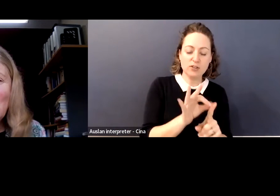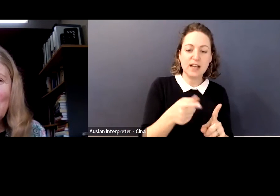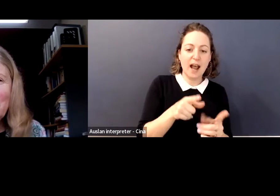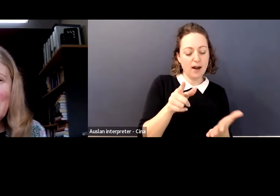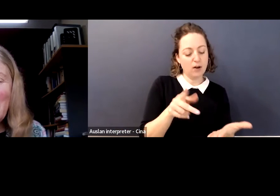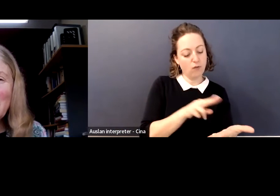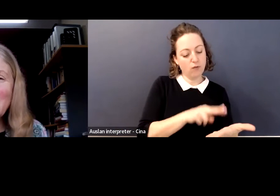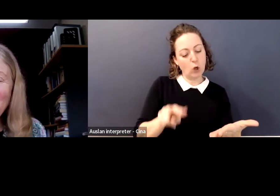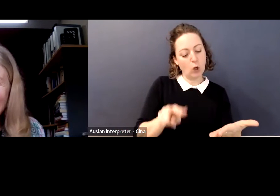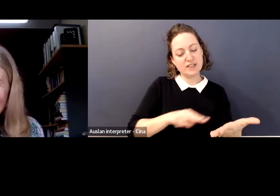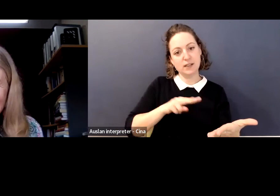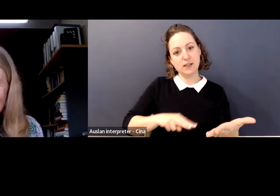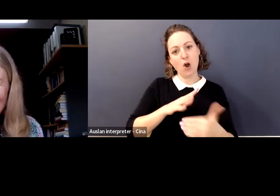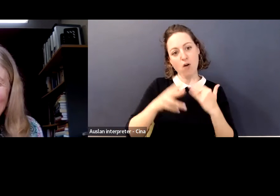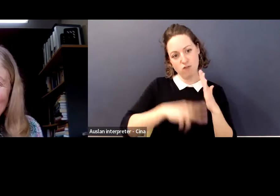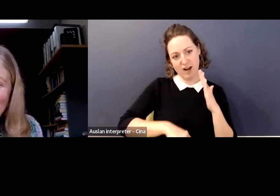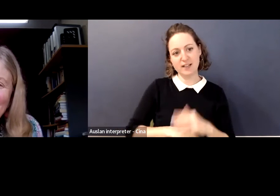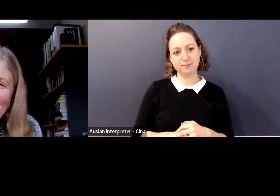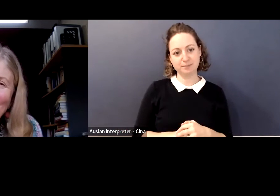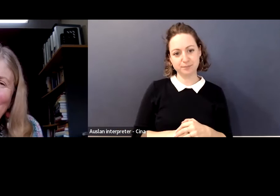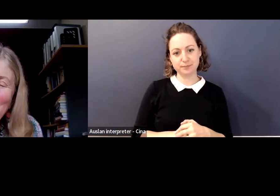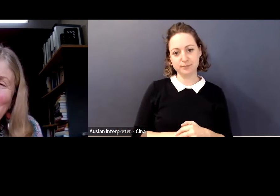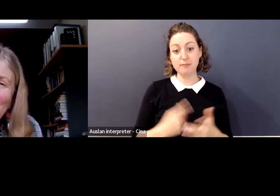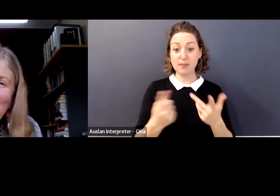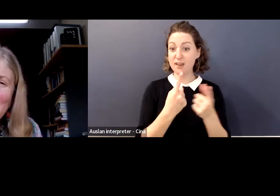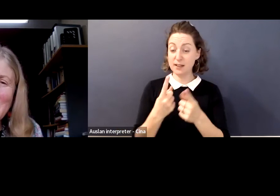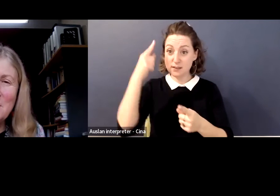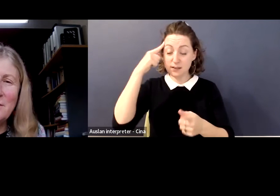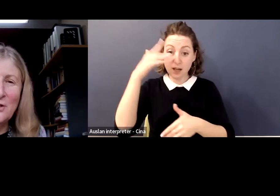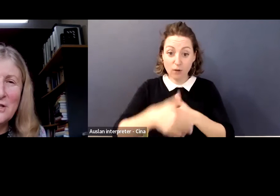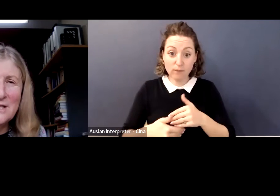So the other factors that we need to consider when we're thinking about specific learning